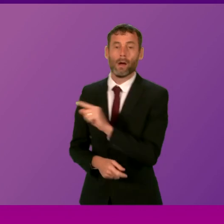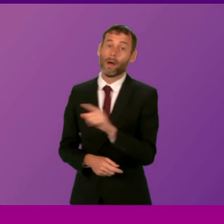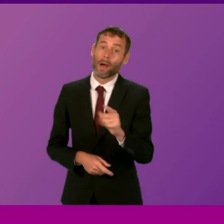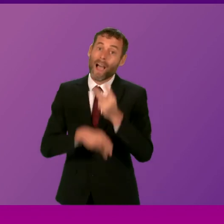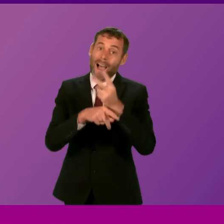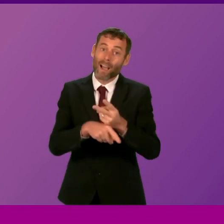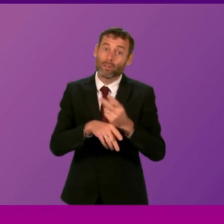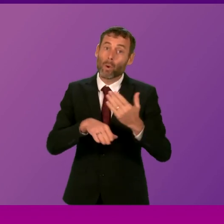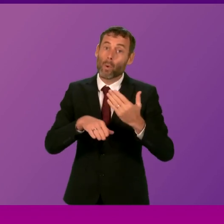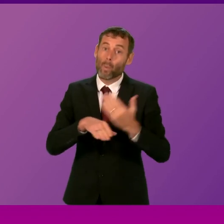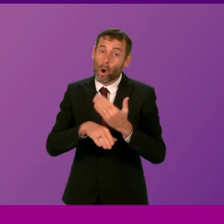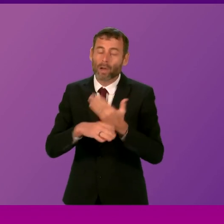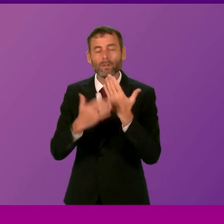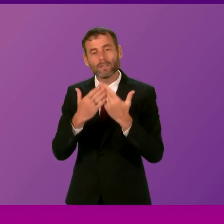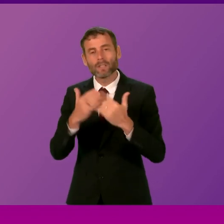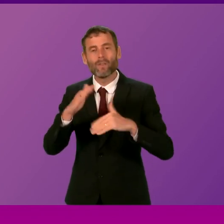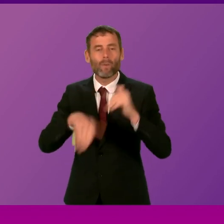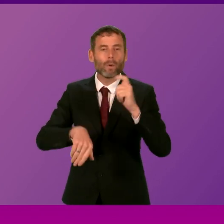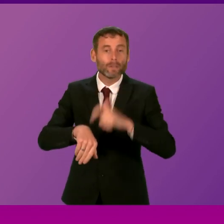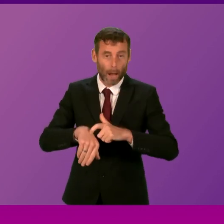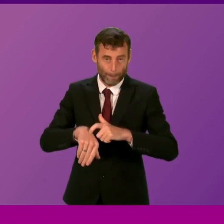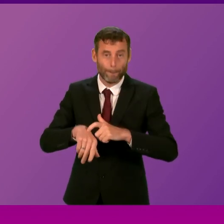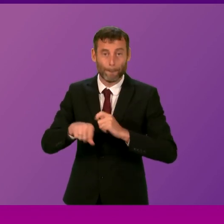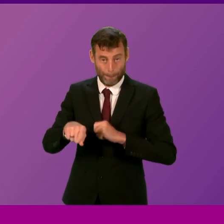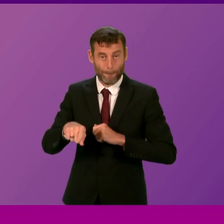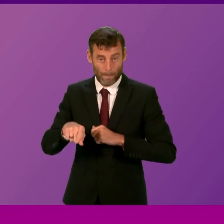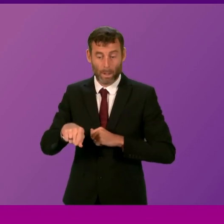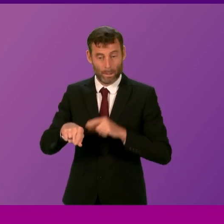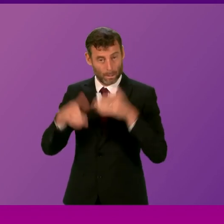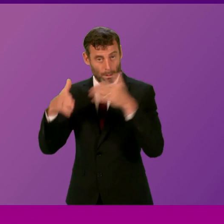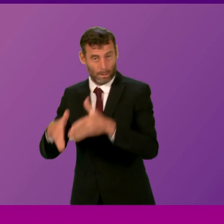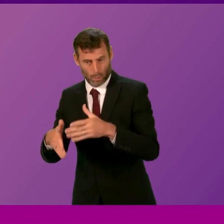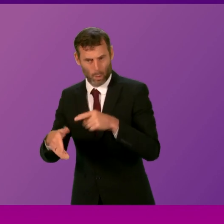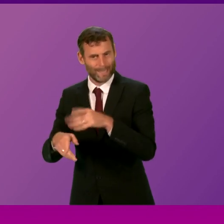remove barriers to education, provide more stable support, promote increased take-up and help carers